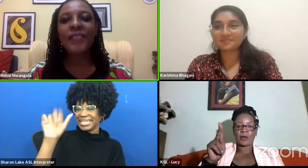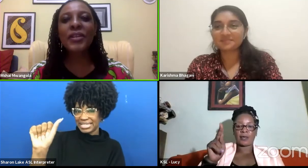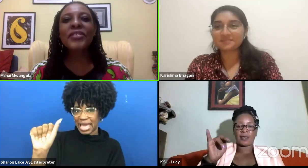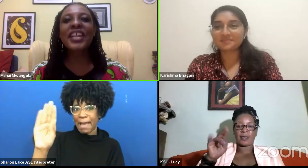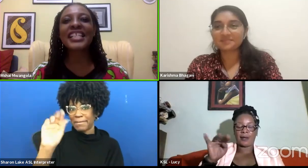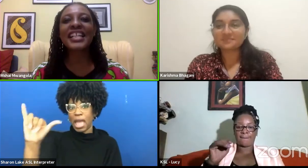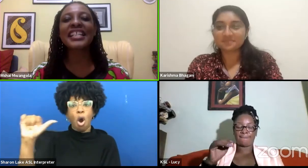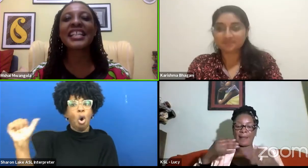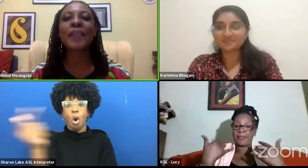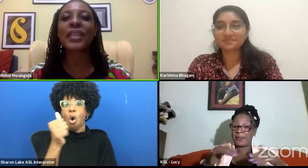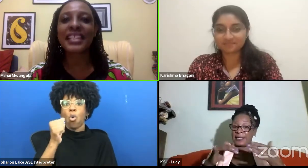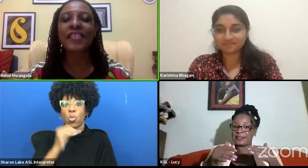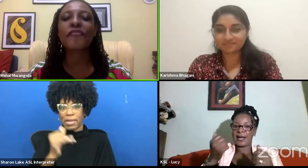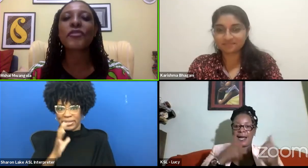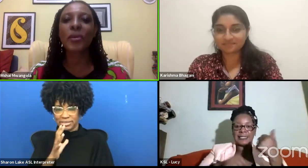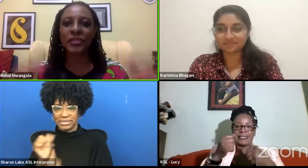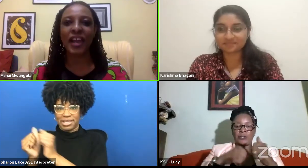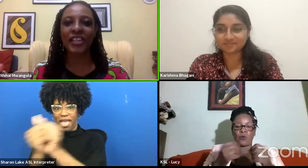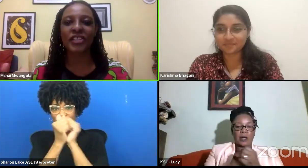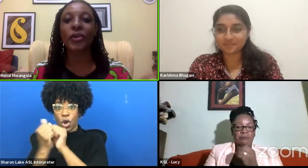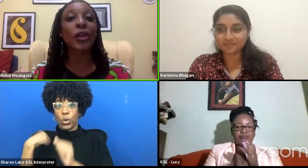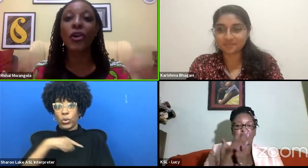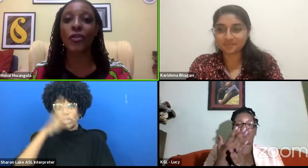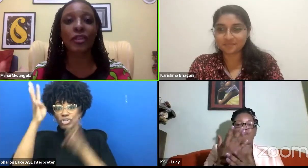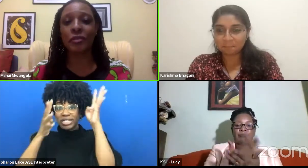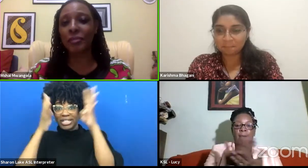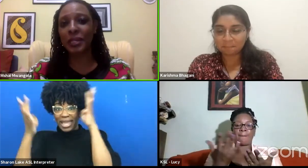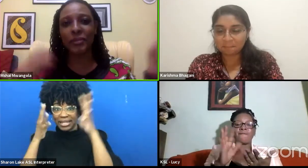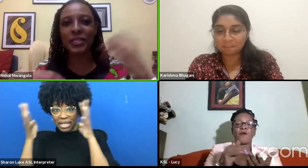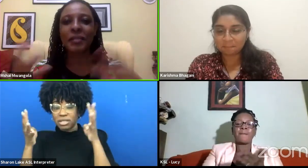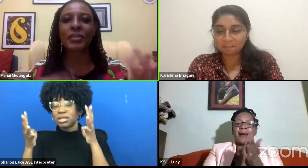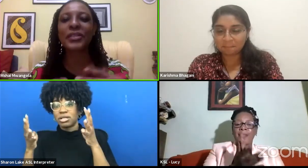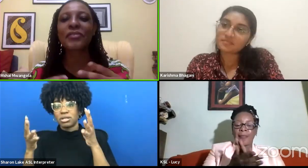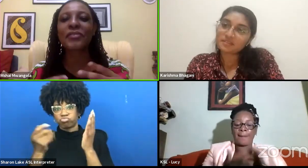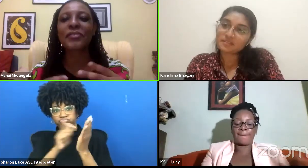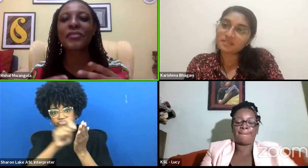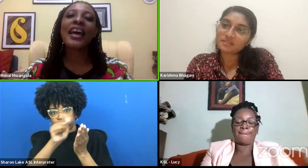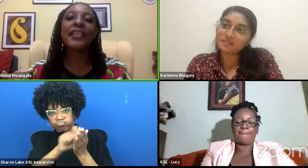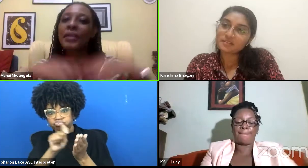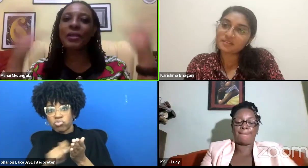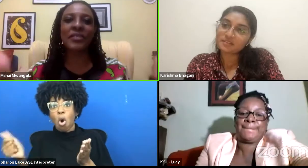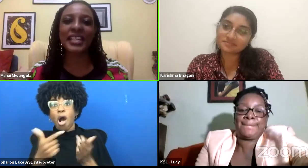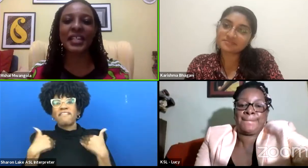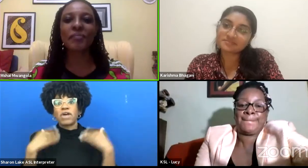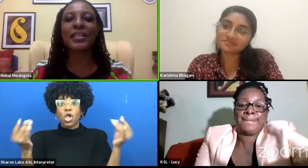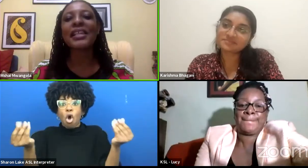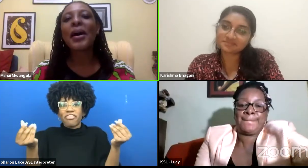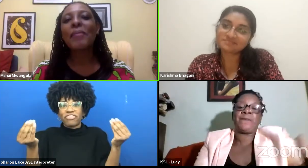And we created a piece from scratch on cloth. Everybody brought in a piece of cloth and then we created a piece.